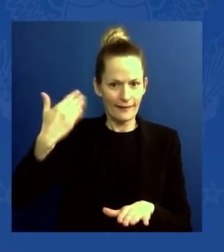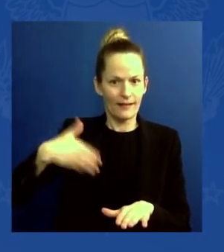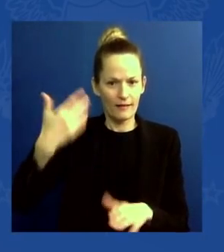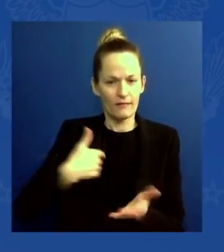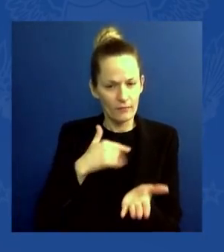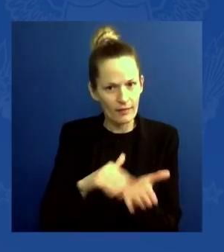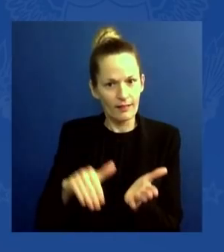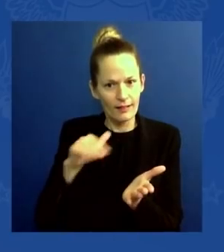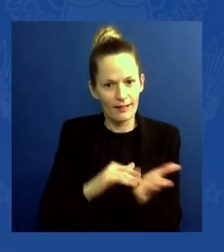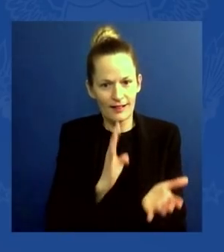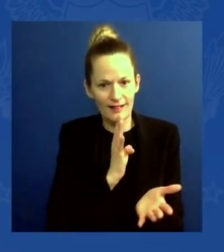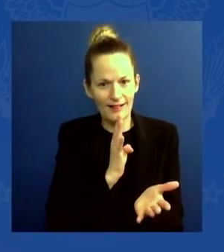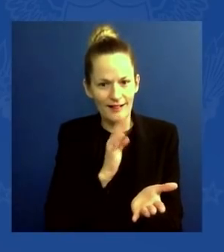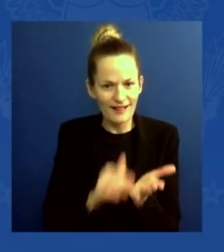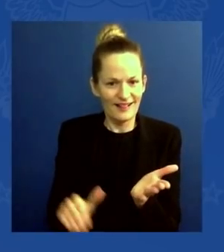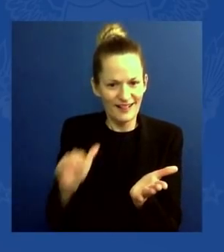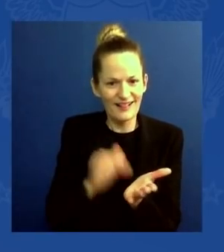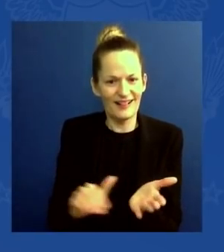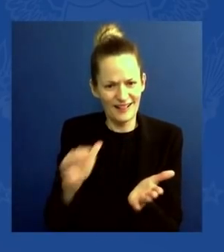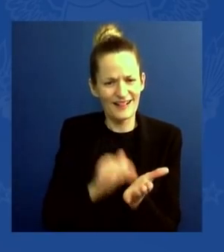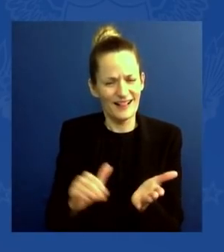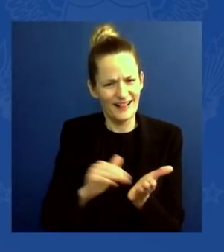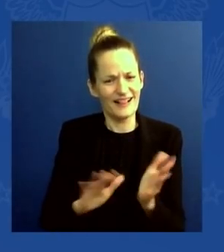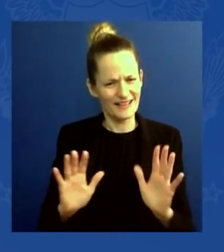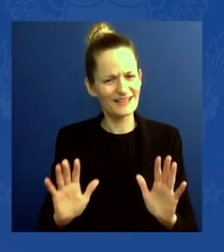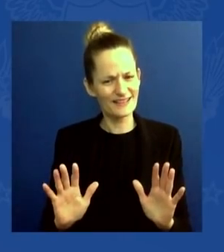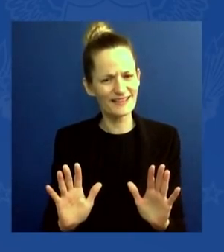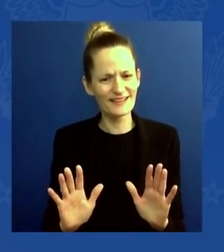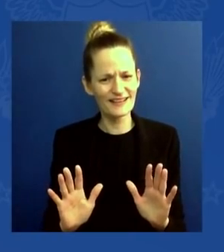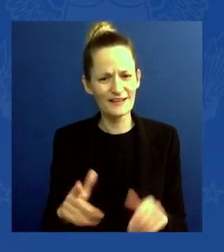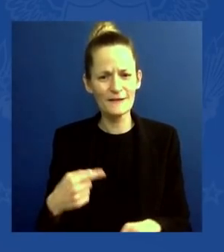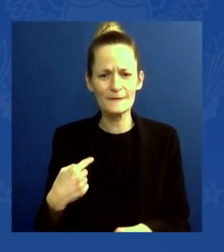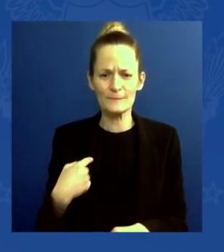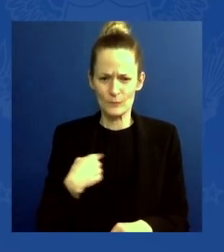And they determined that it will ease inflationary pressures --